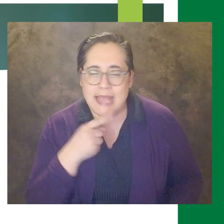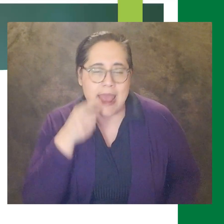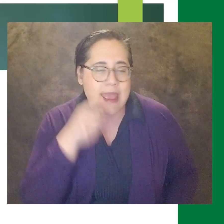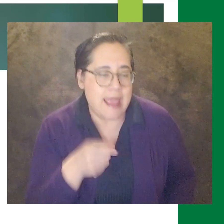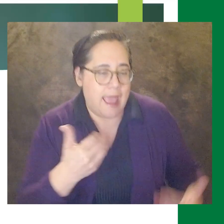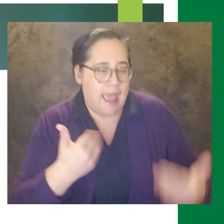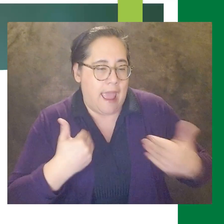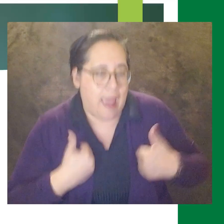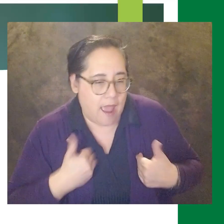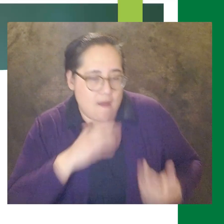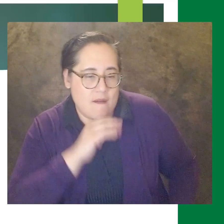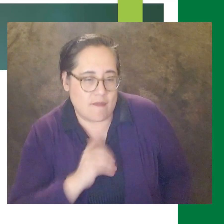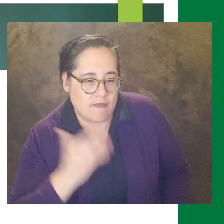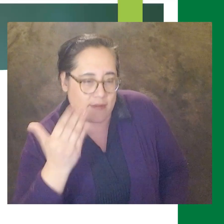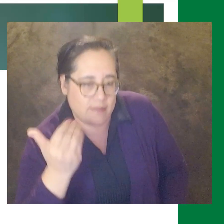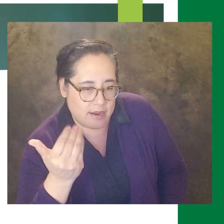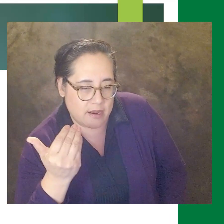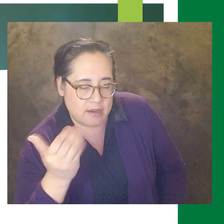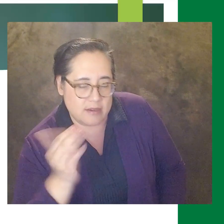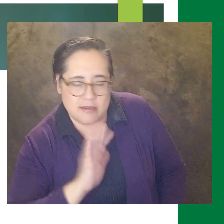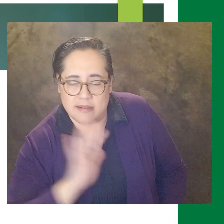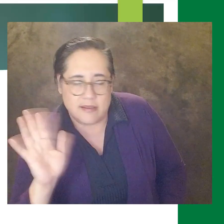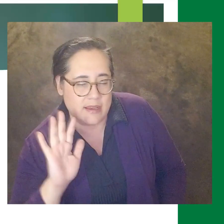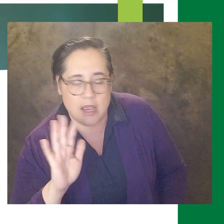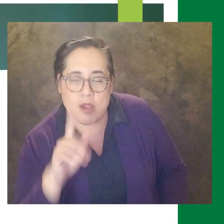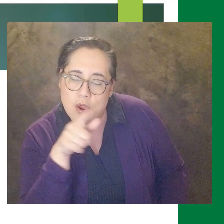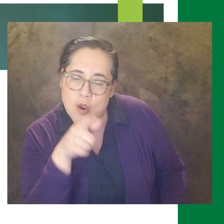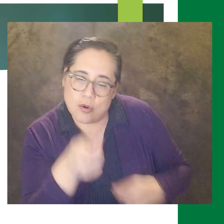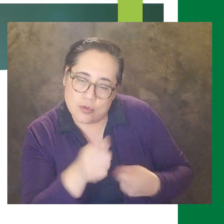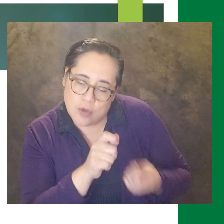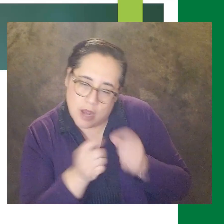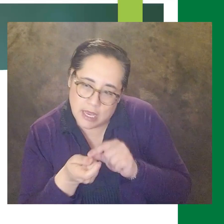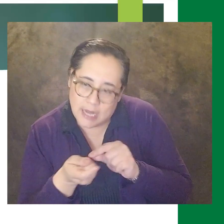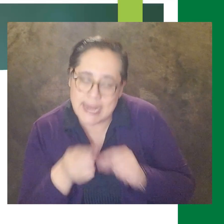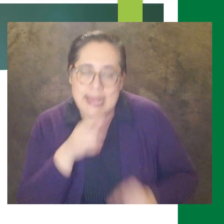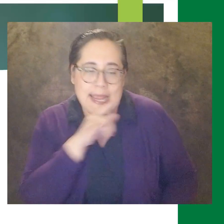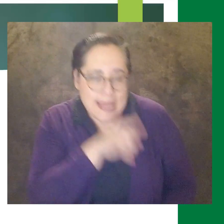You would instead translate that to "he is 15 years old."